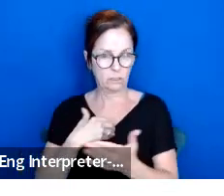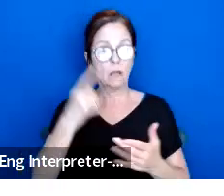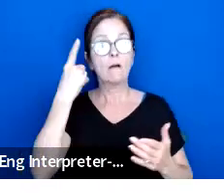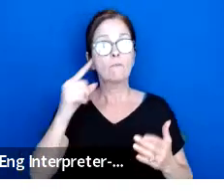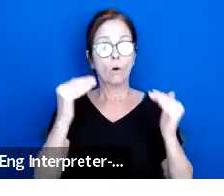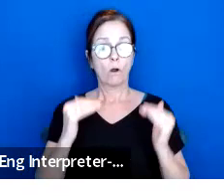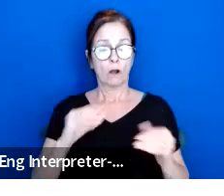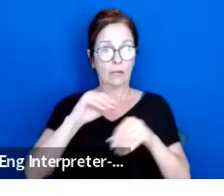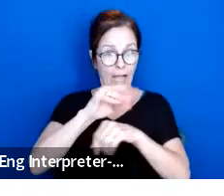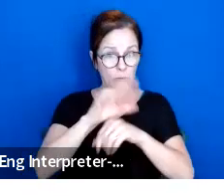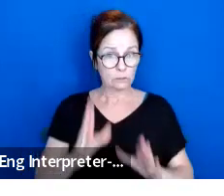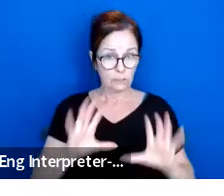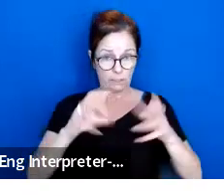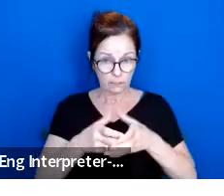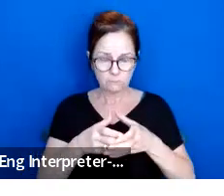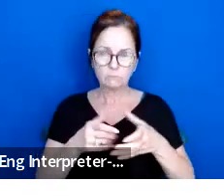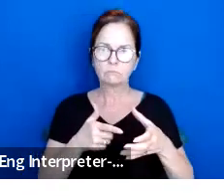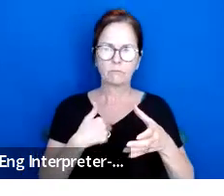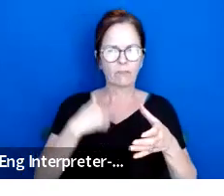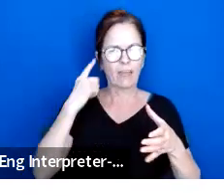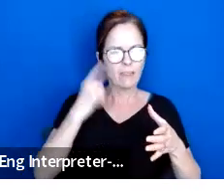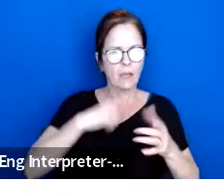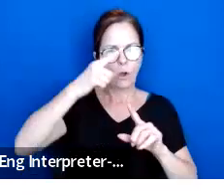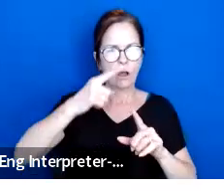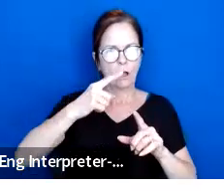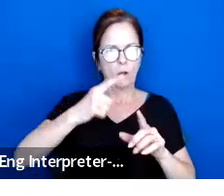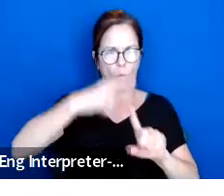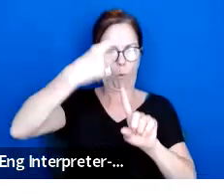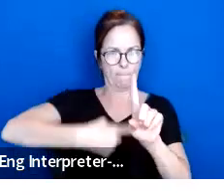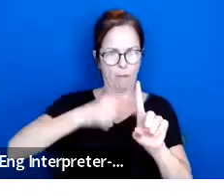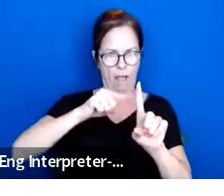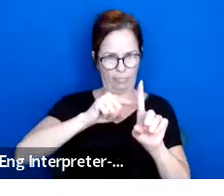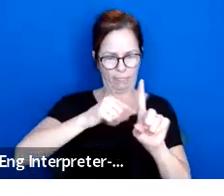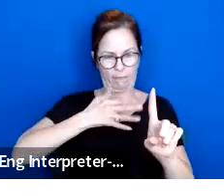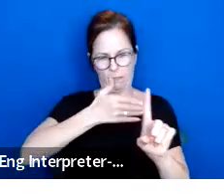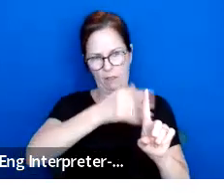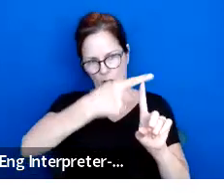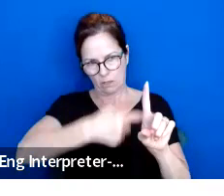There's usually I think it's a one-month period where they start collecting student review.